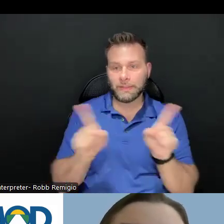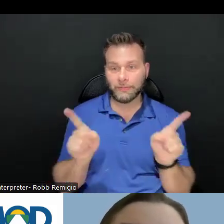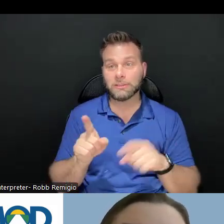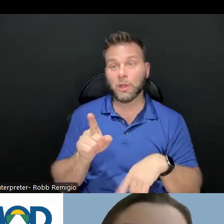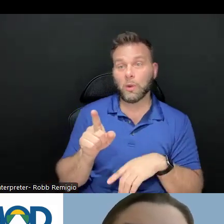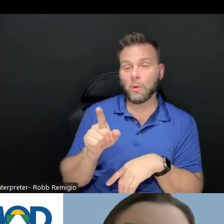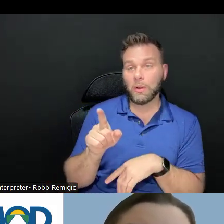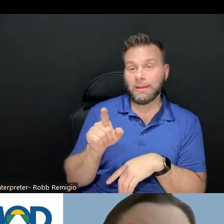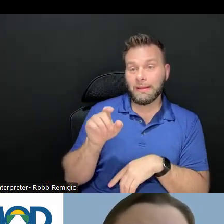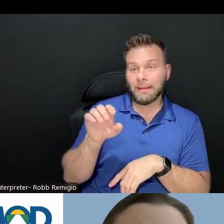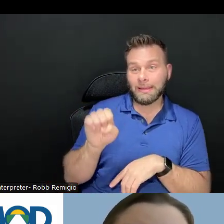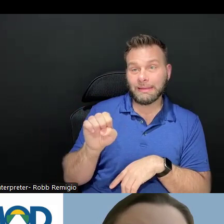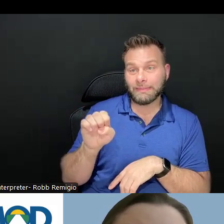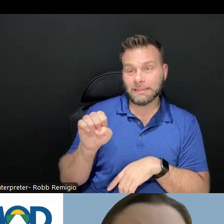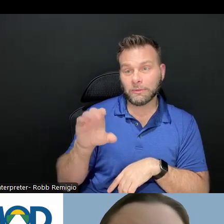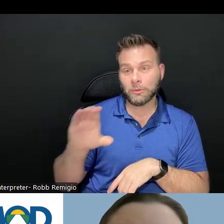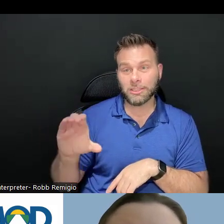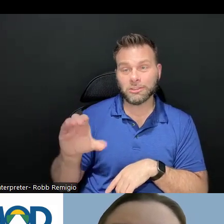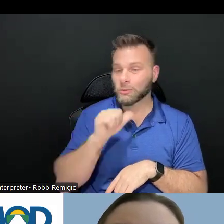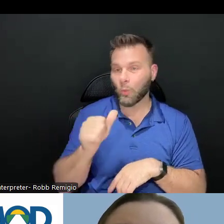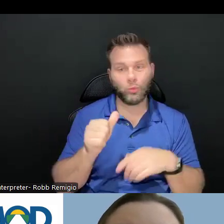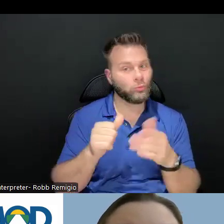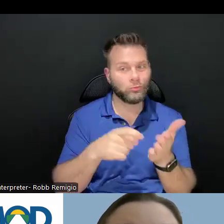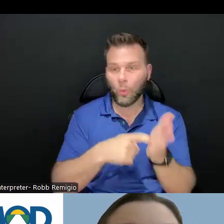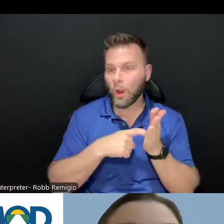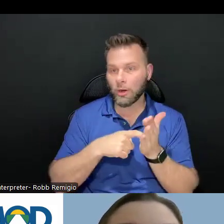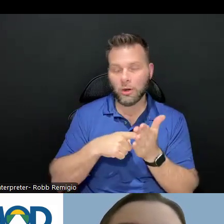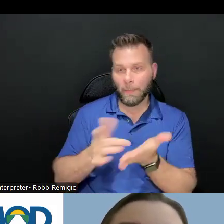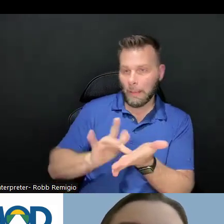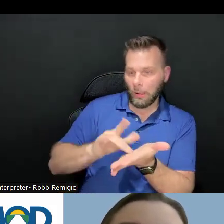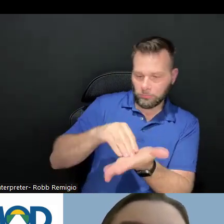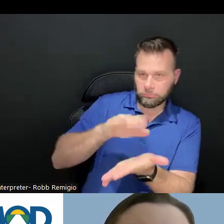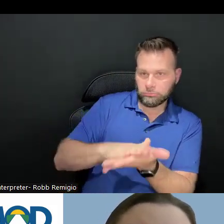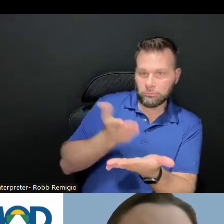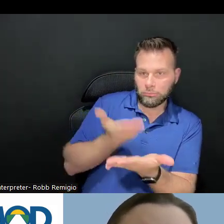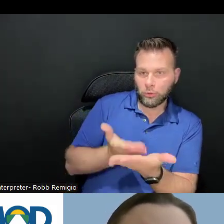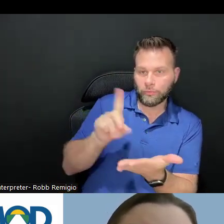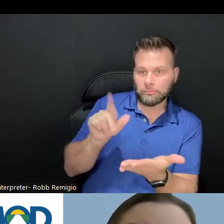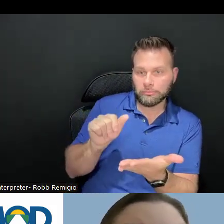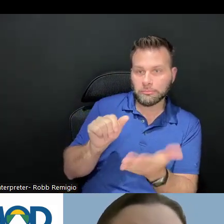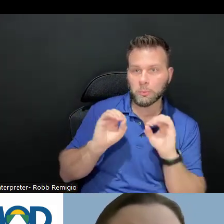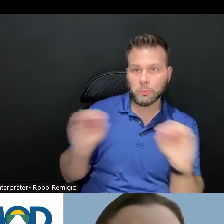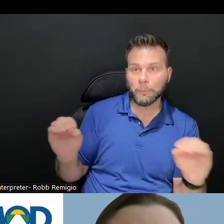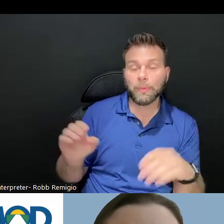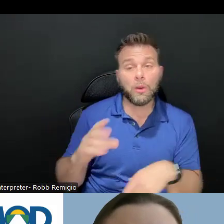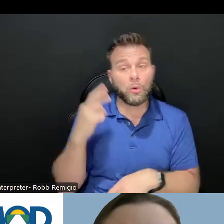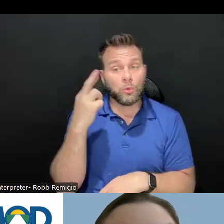Effective communication requests never require medical documentation. Reasonable accommodation